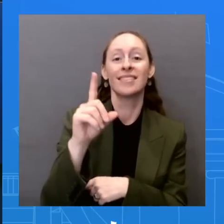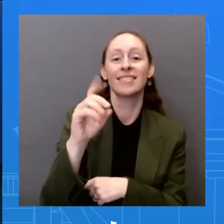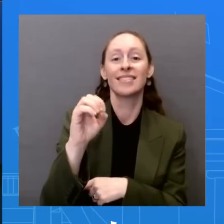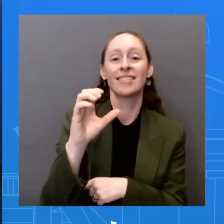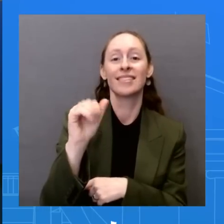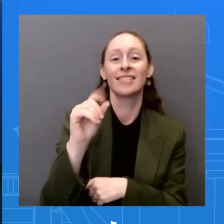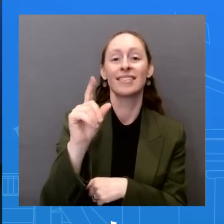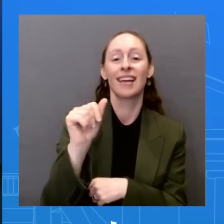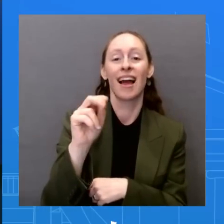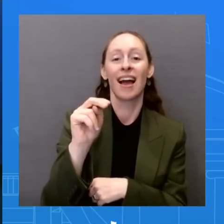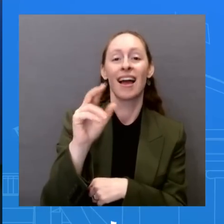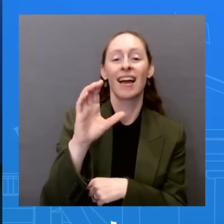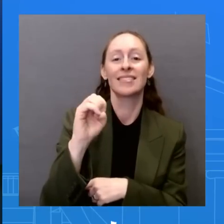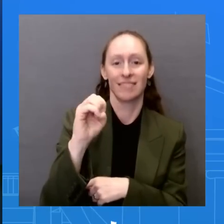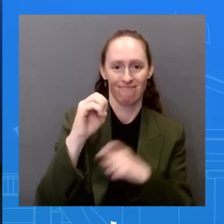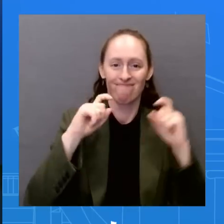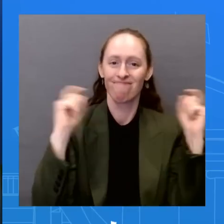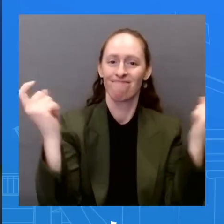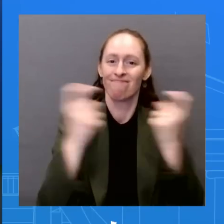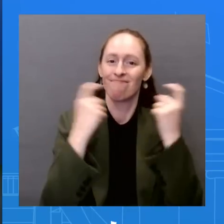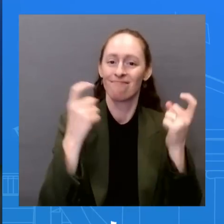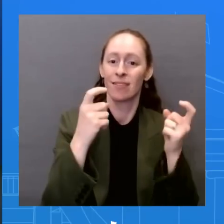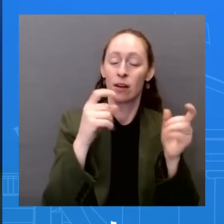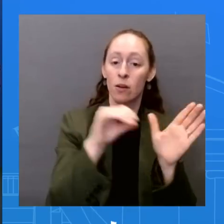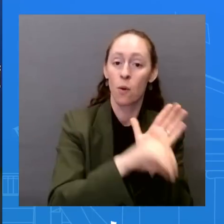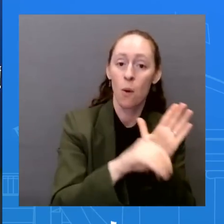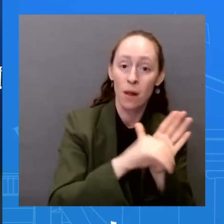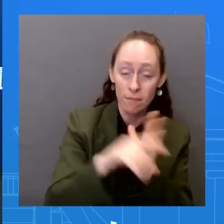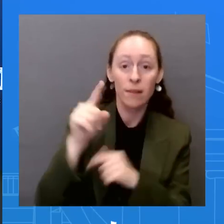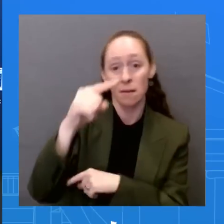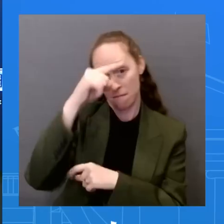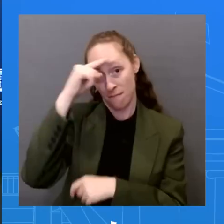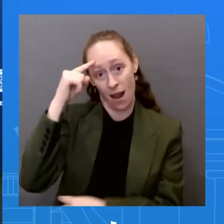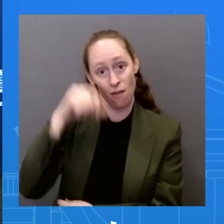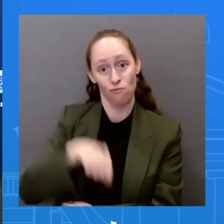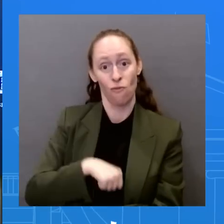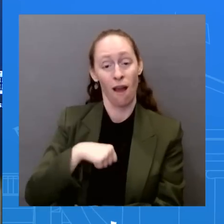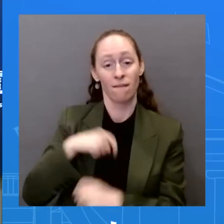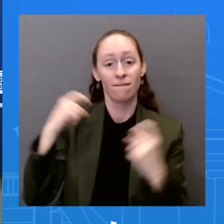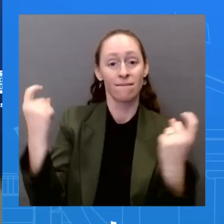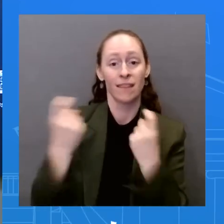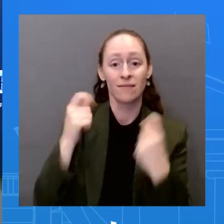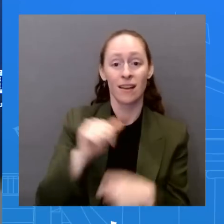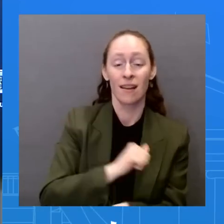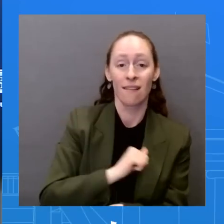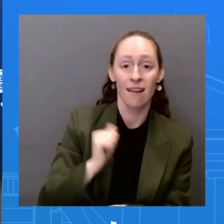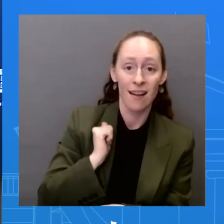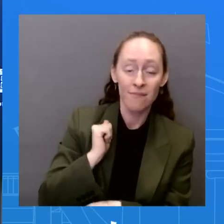In fact, over 3,000 doses were administered at Southern Decadence and their affiliated events.